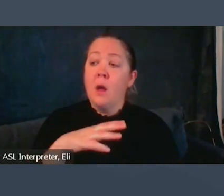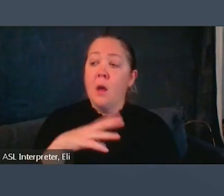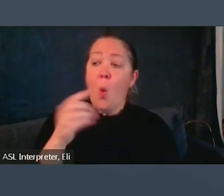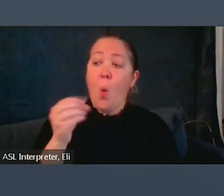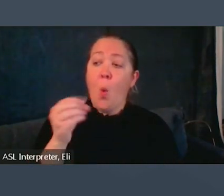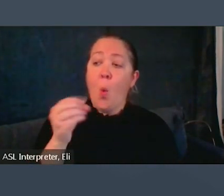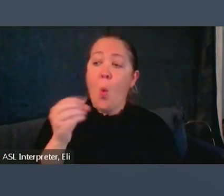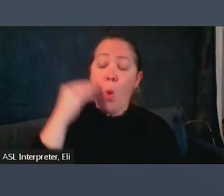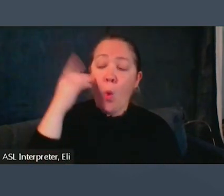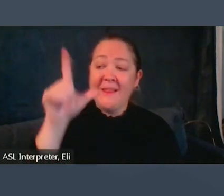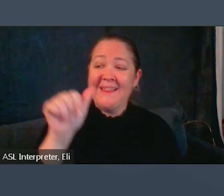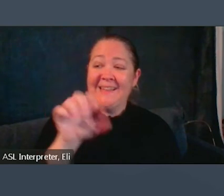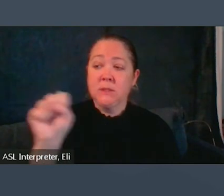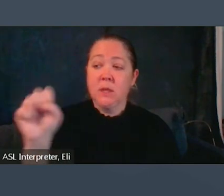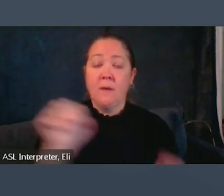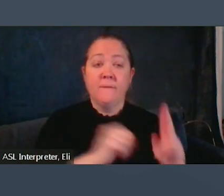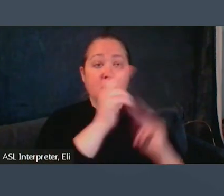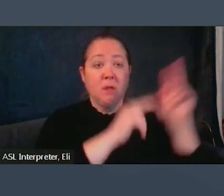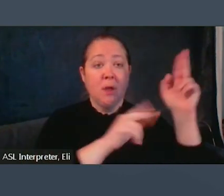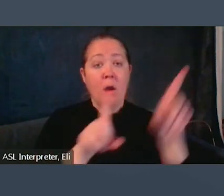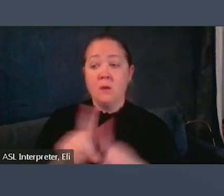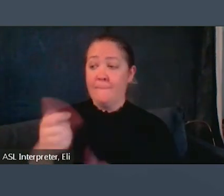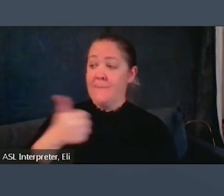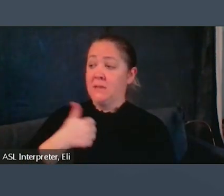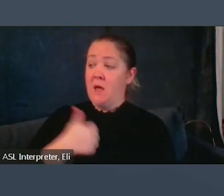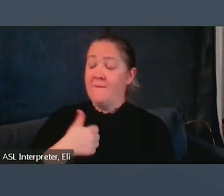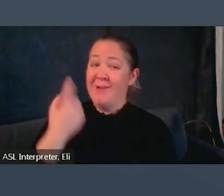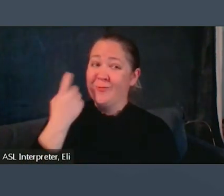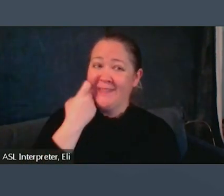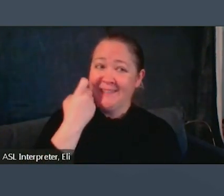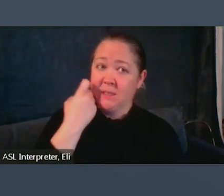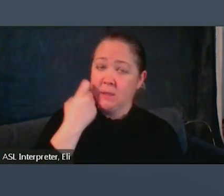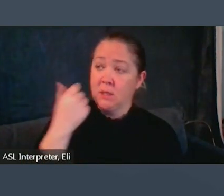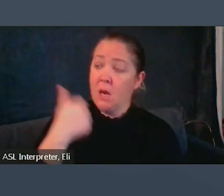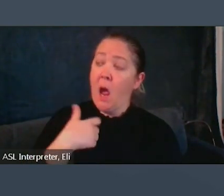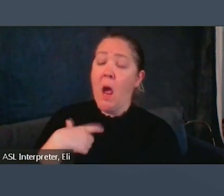without a place to call their own home. I thank God every day that I'm not in the situation where